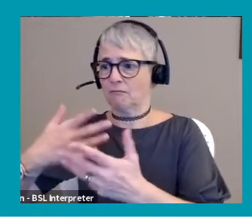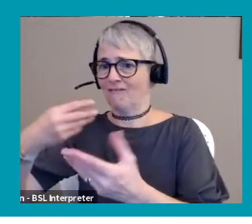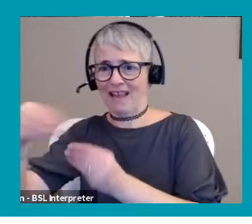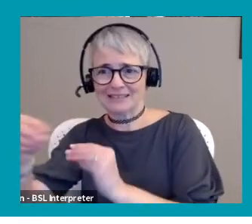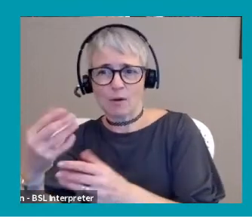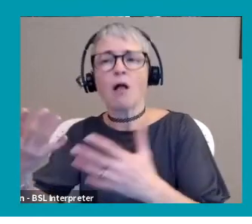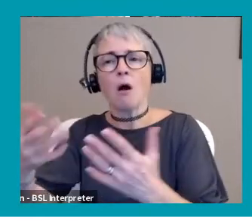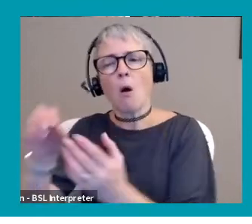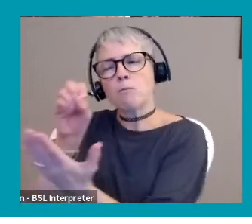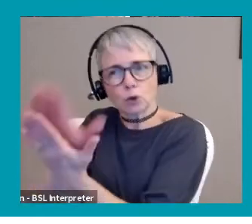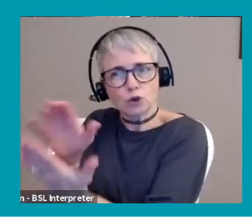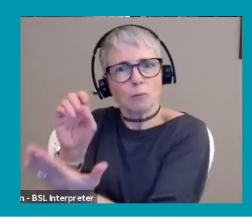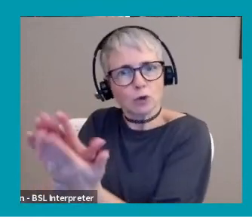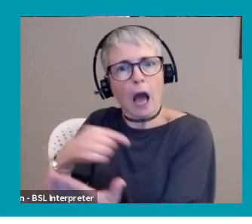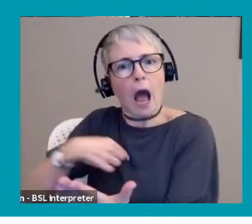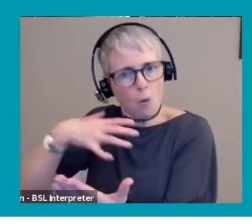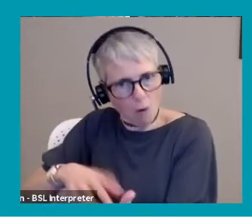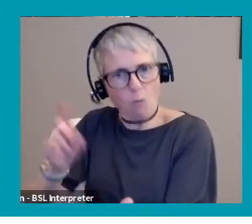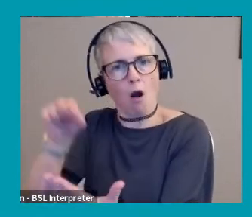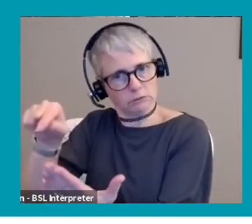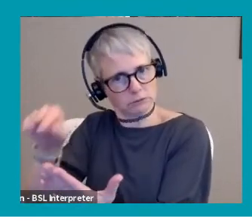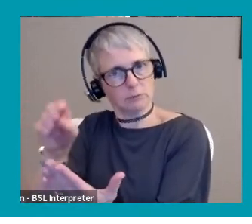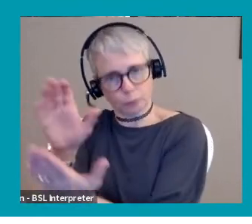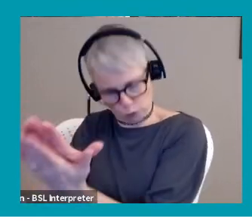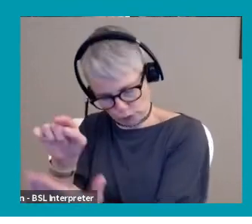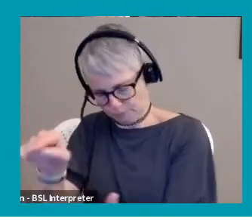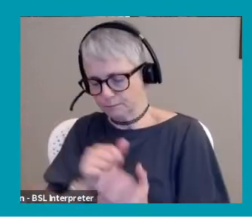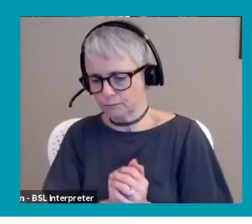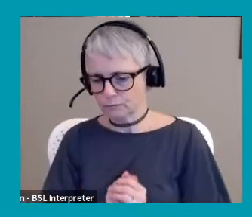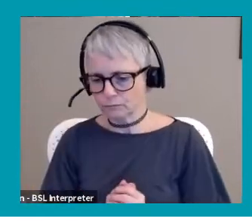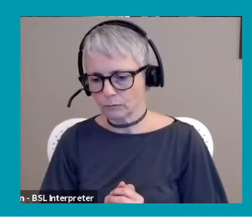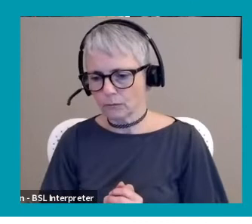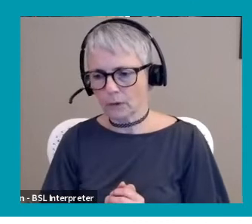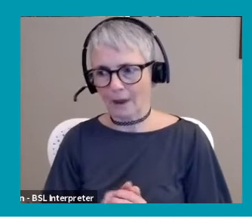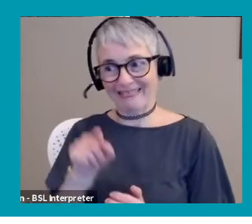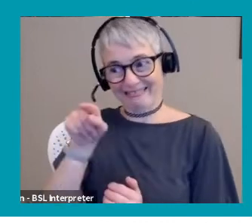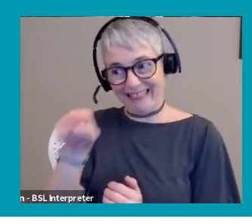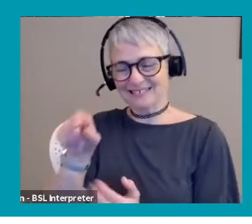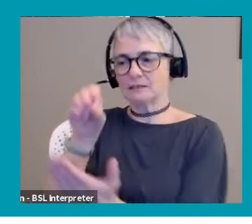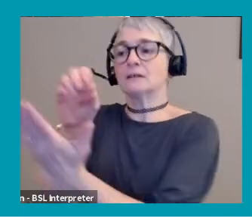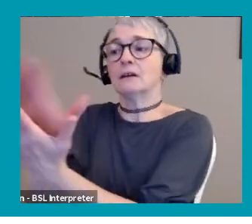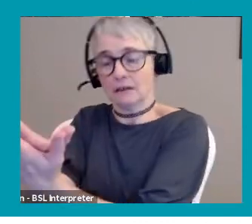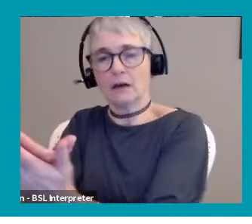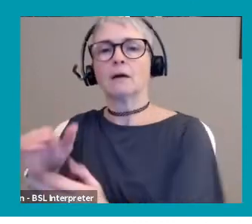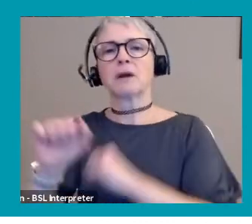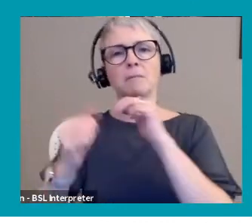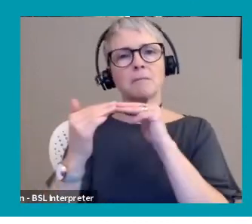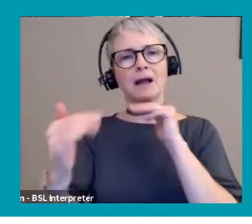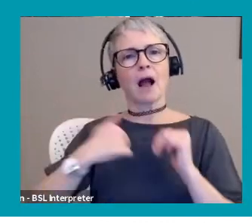doing really meets your needs because what this means is that the search